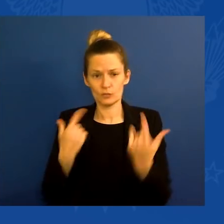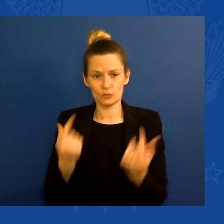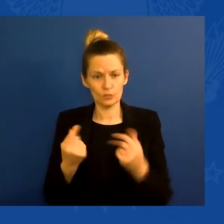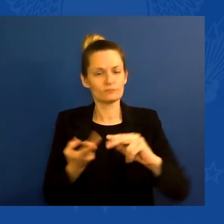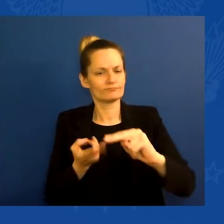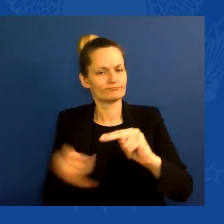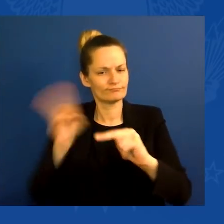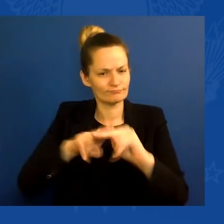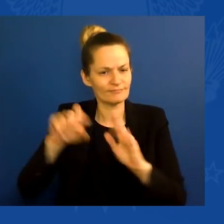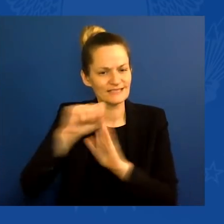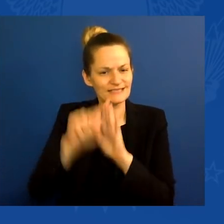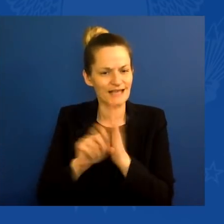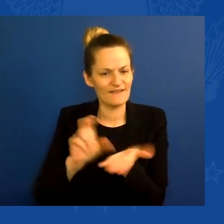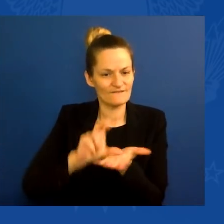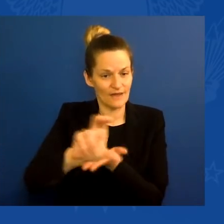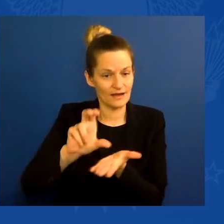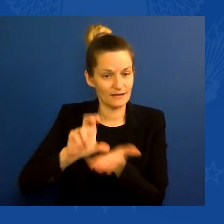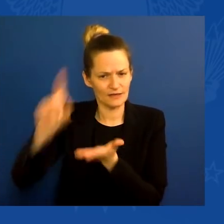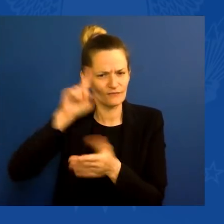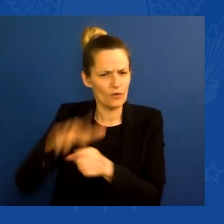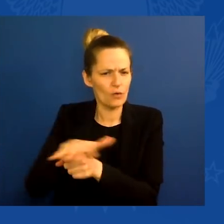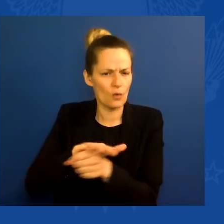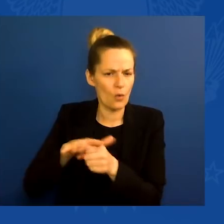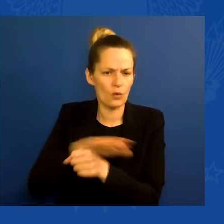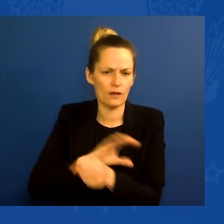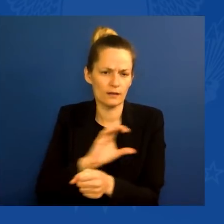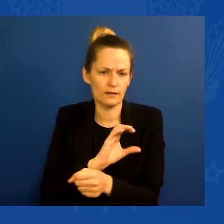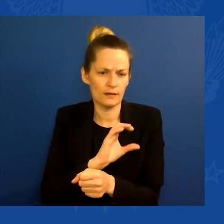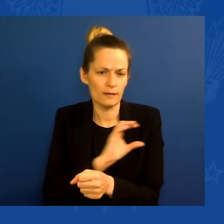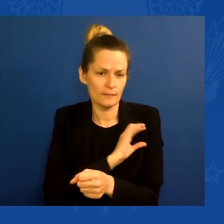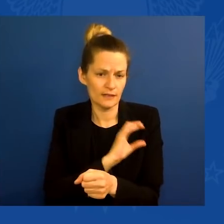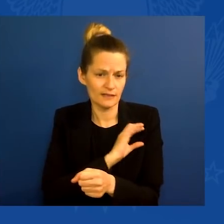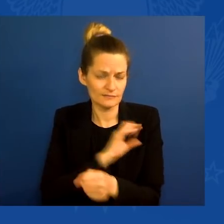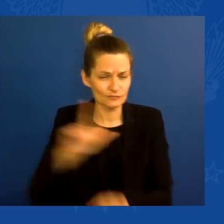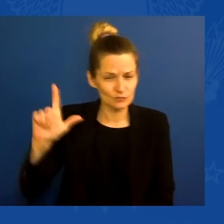That included significant investment in Community Oriented Policing Services -- the "COPS" program